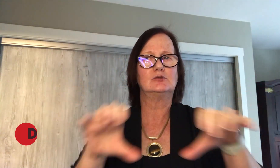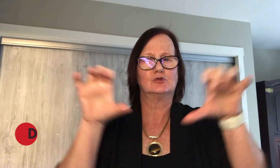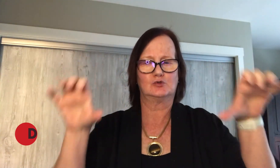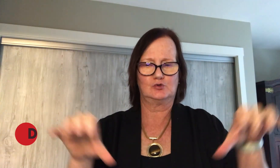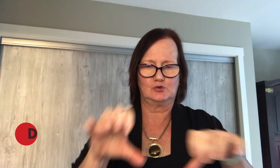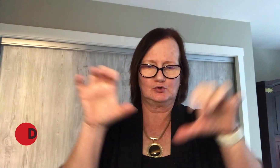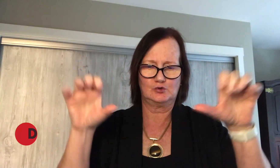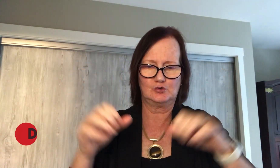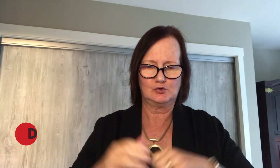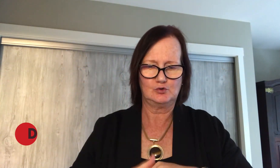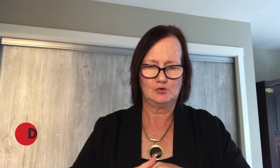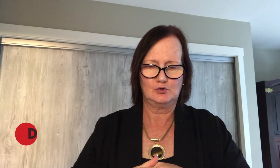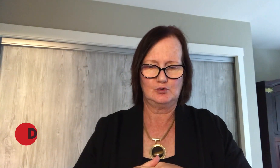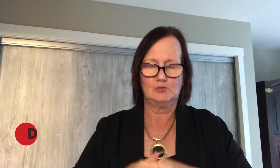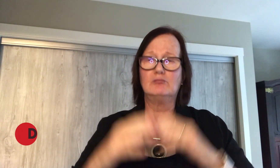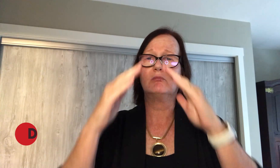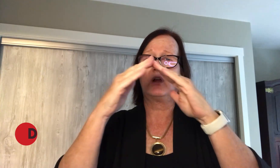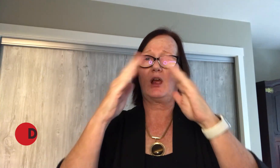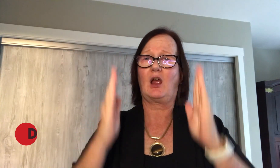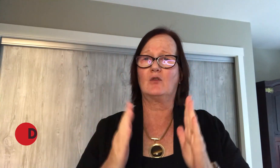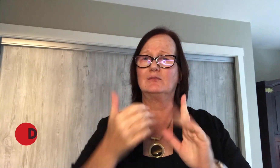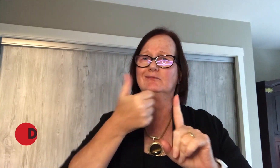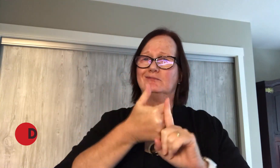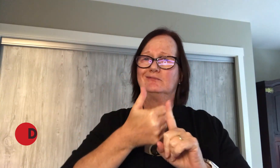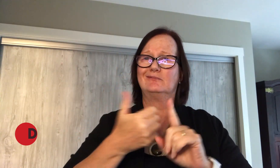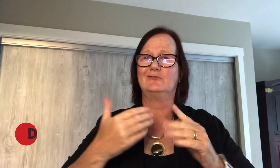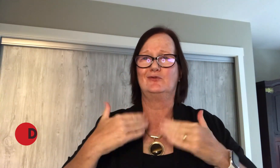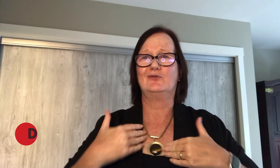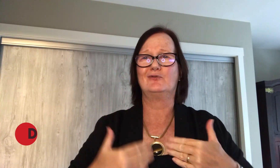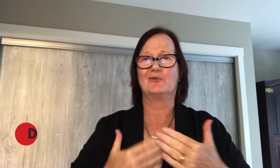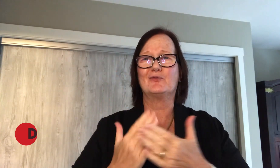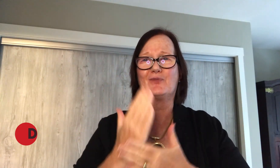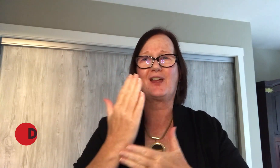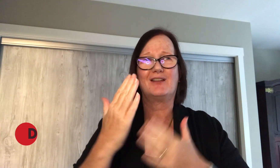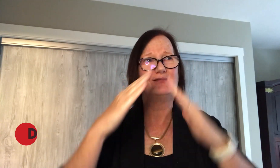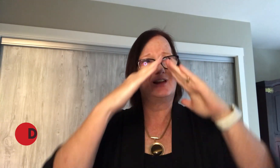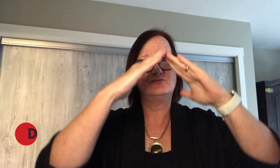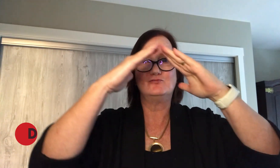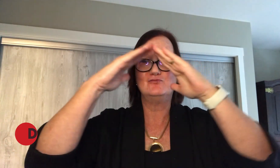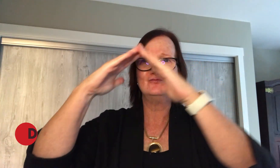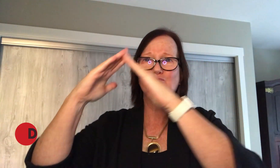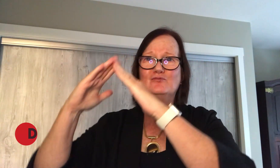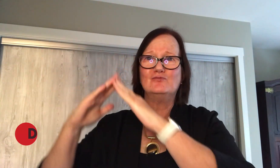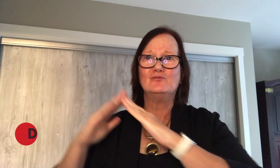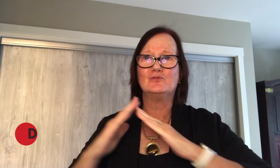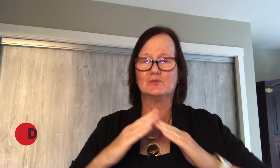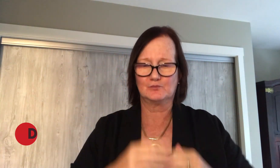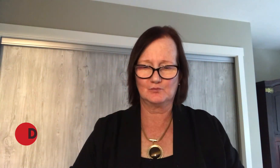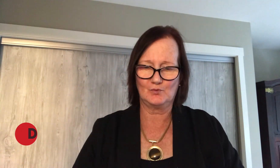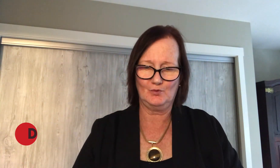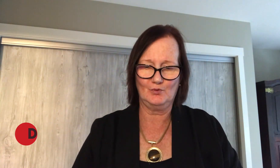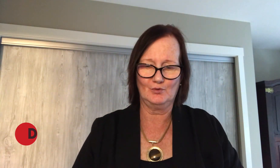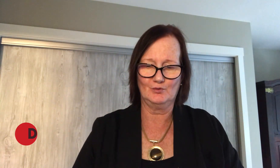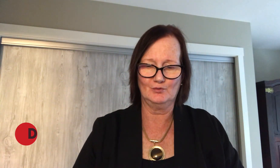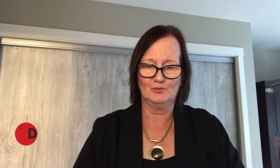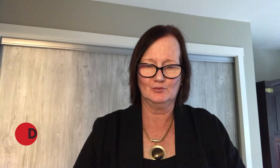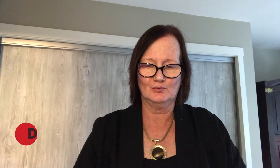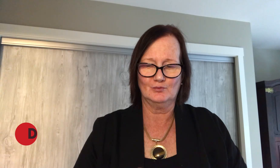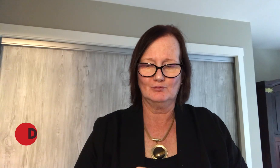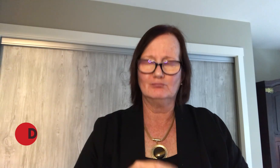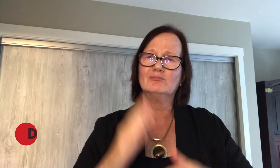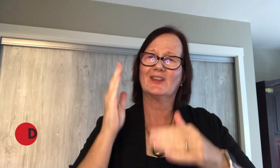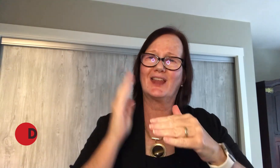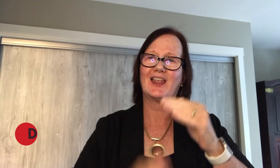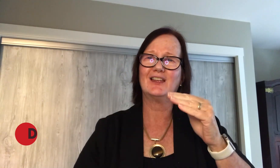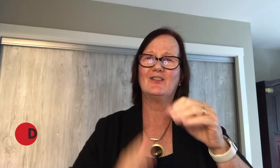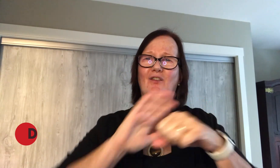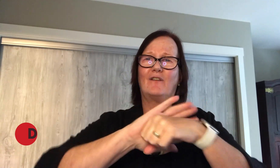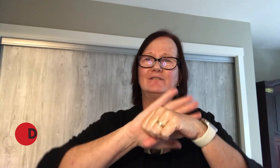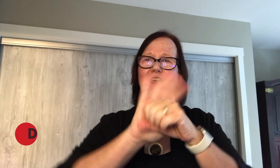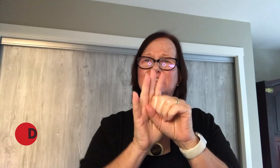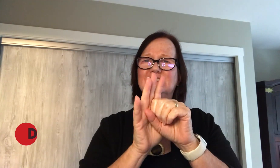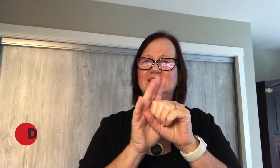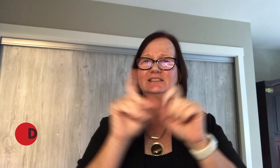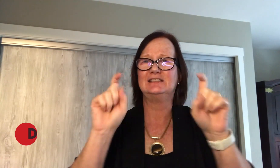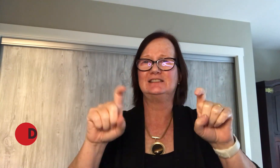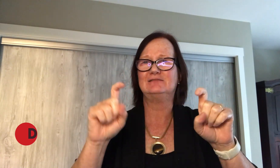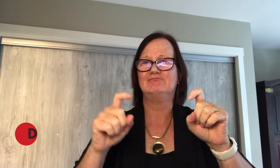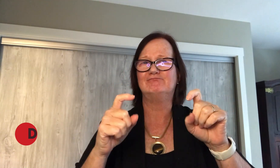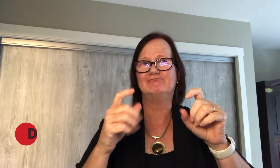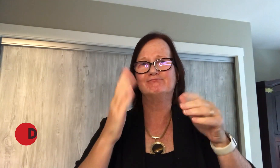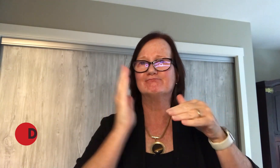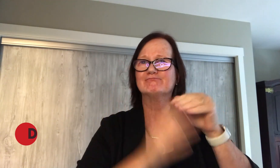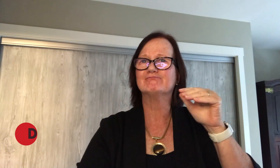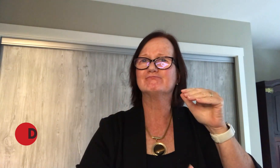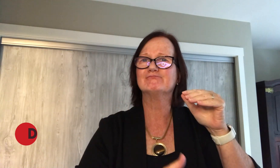action, housing and human rights, getting rid of, and managing COVID care